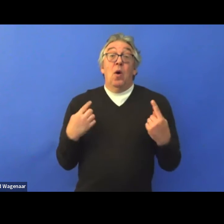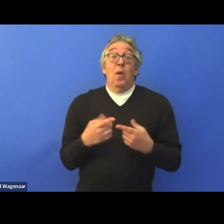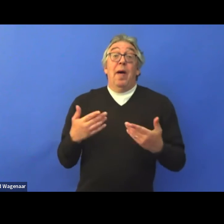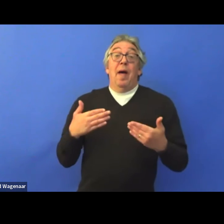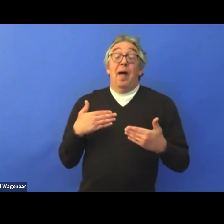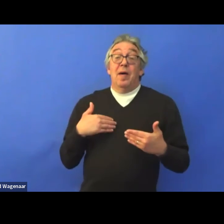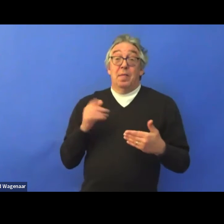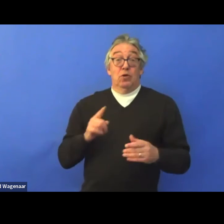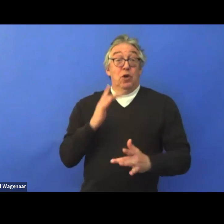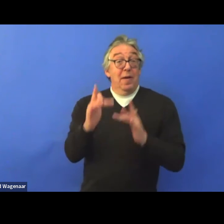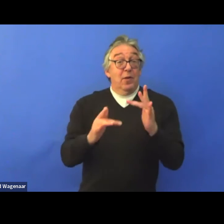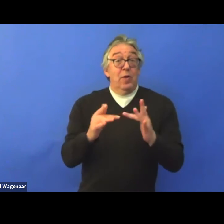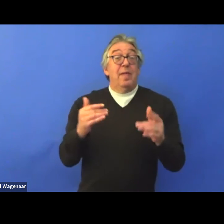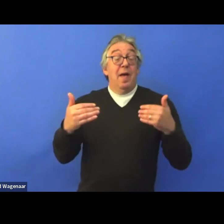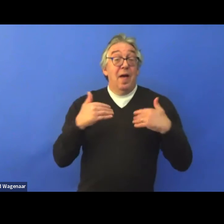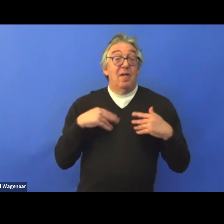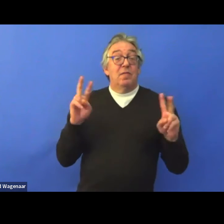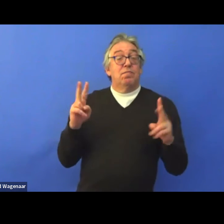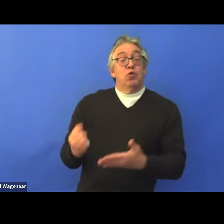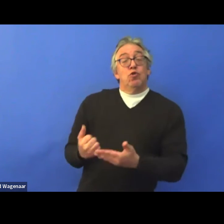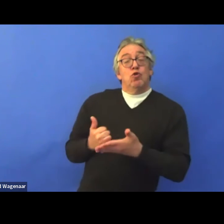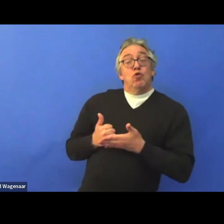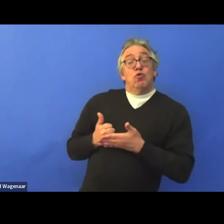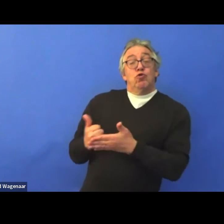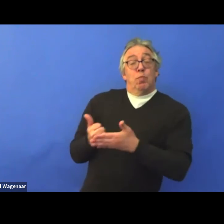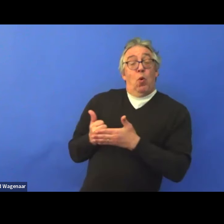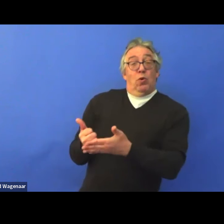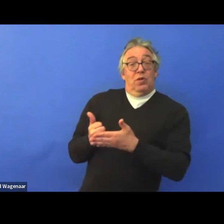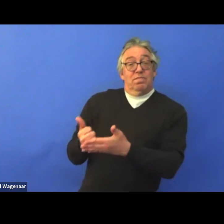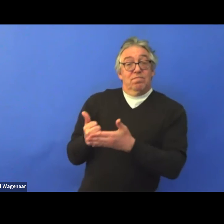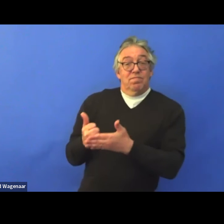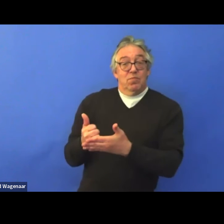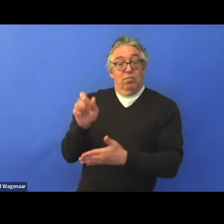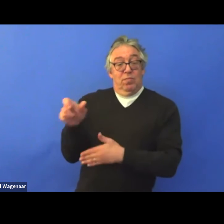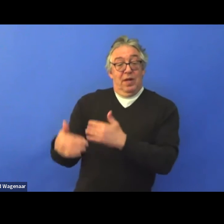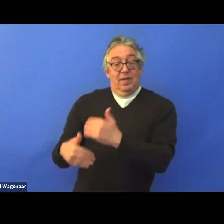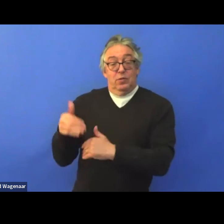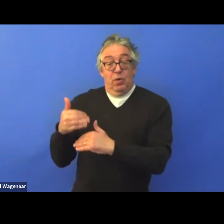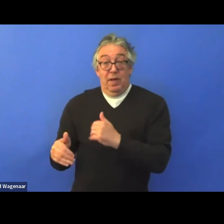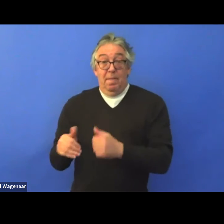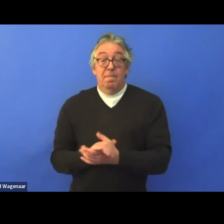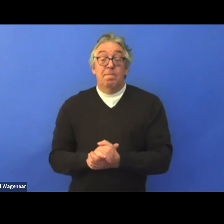At the local level, we’ve organized face to face meetings with